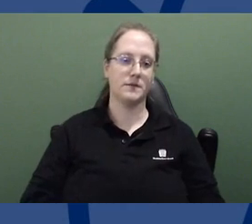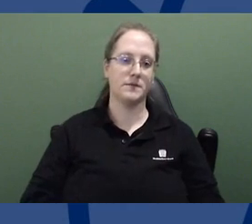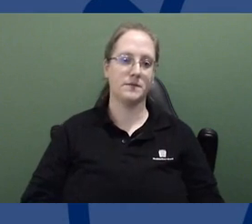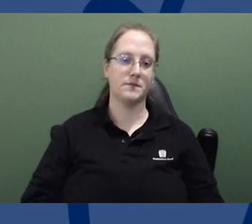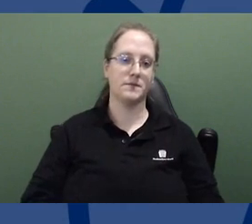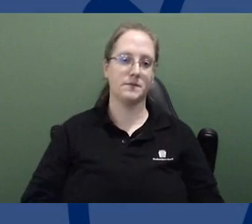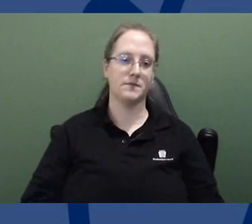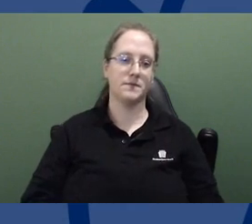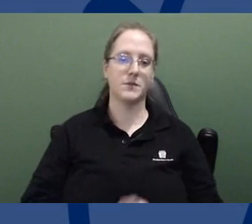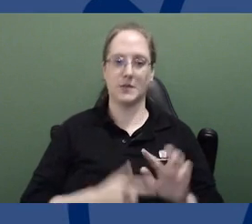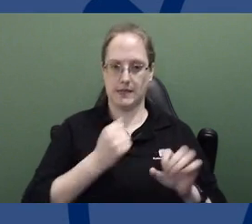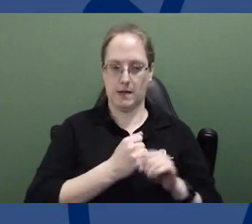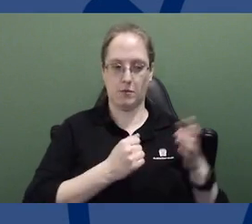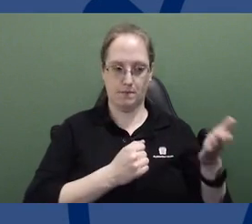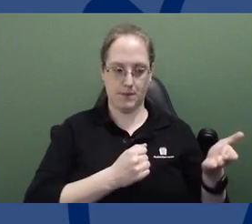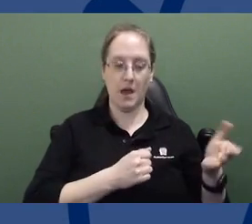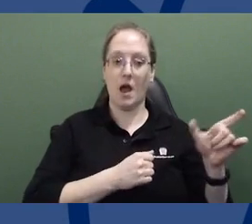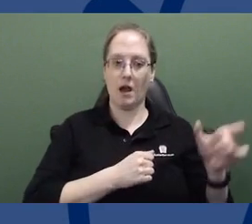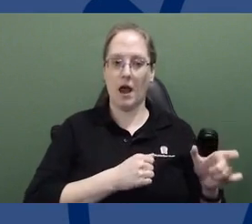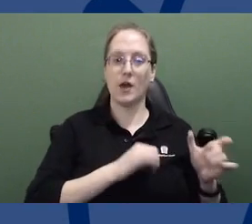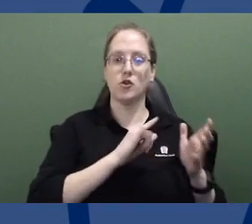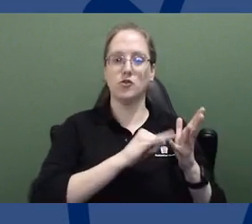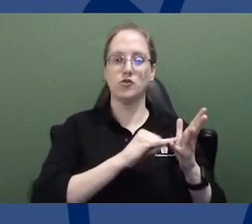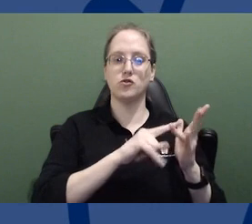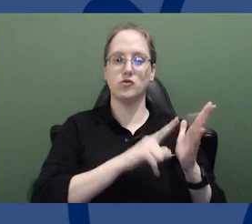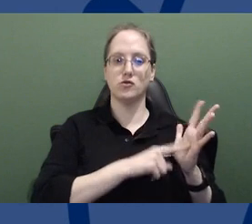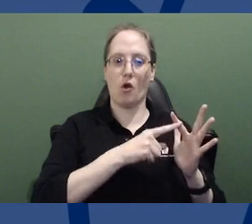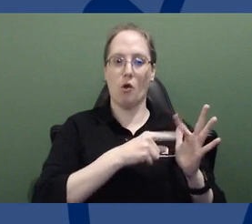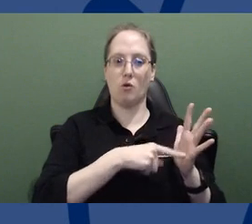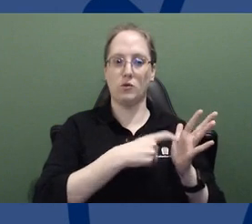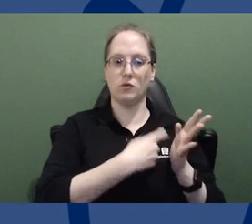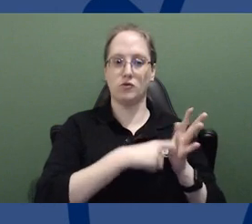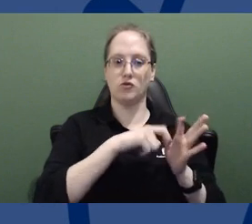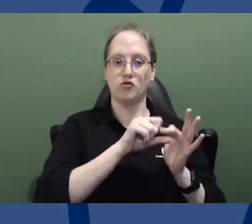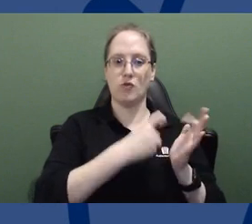trading as a sole trader but using their ABN and they change their entity to a company